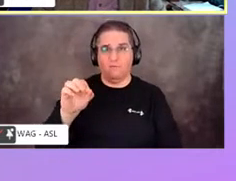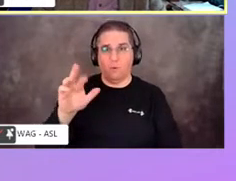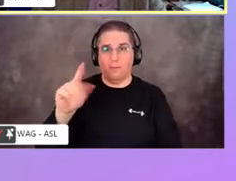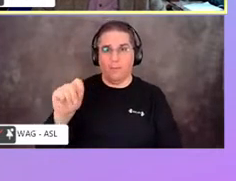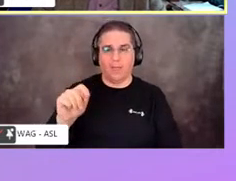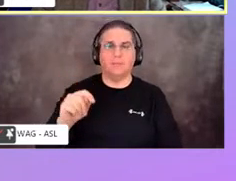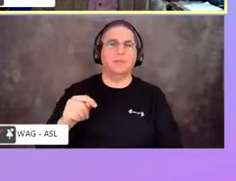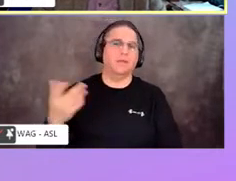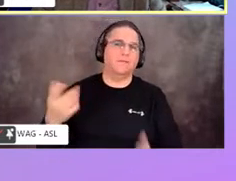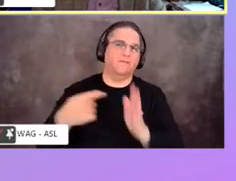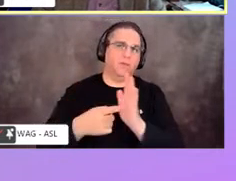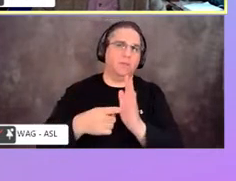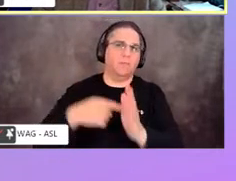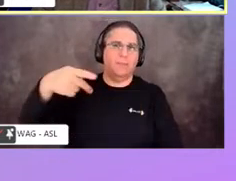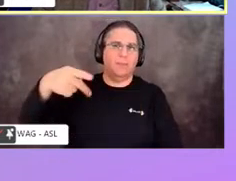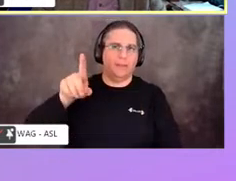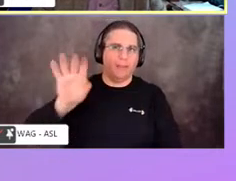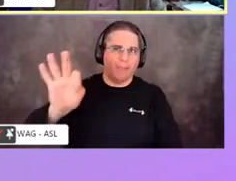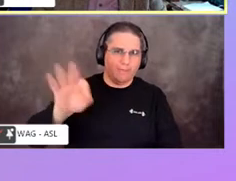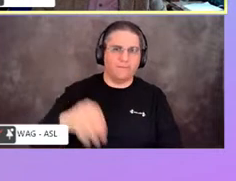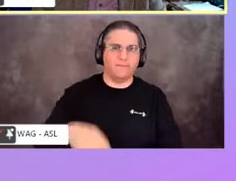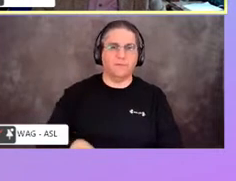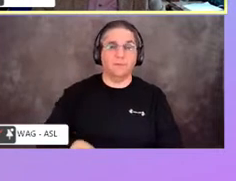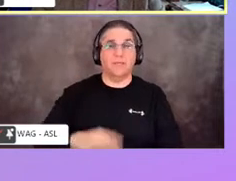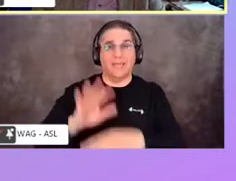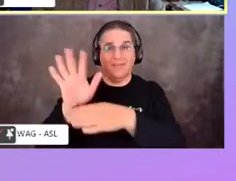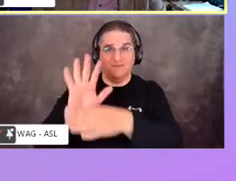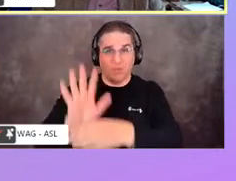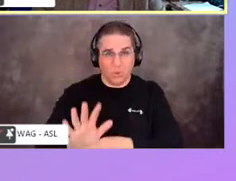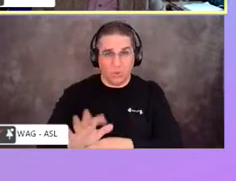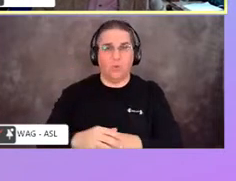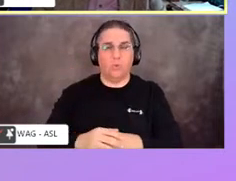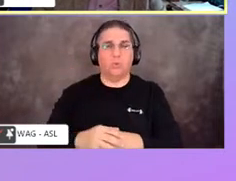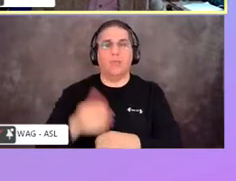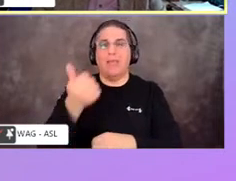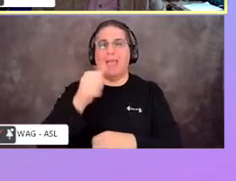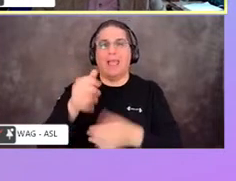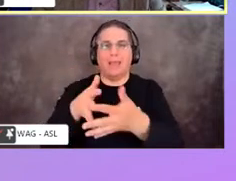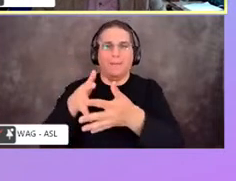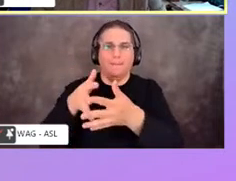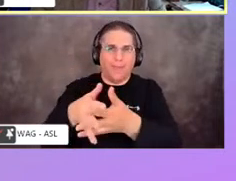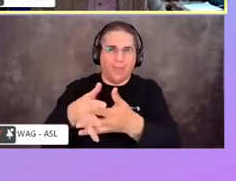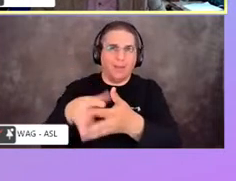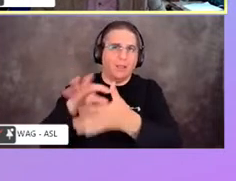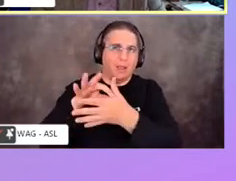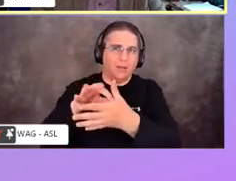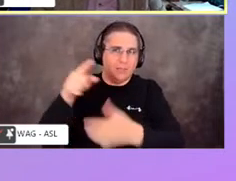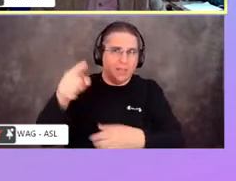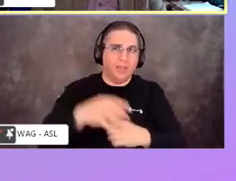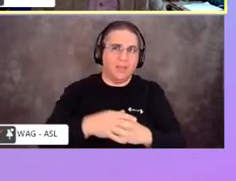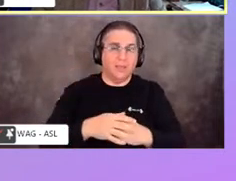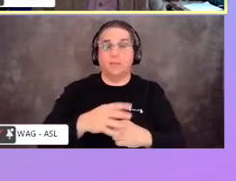? Well, as I said, its websites and mobile apps, but it's quite a broad scope of content that's covered. So it